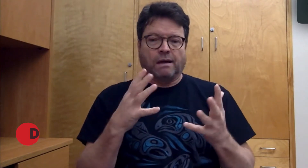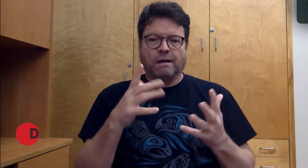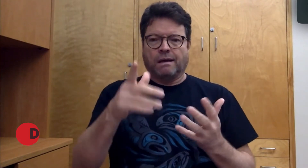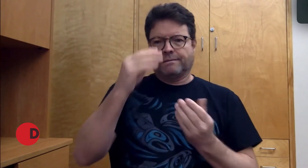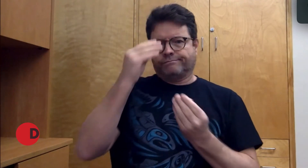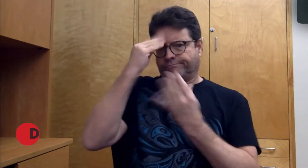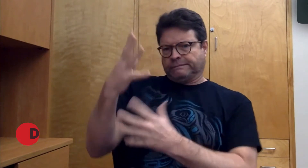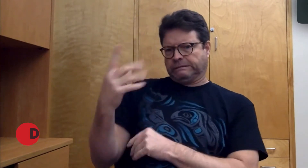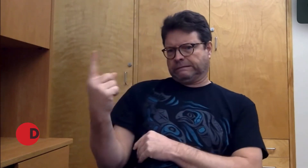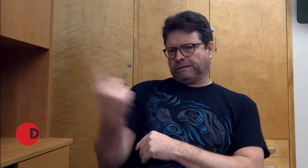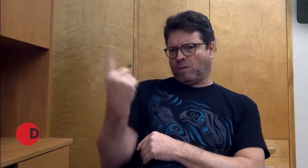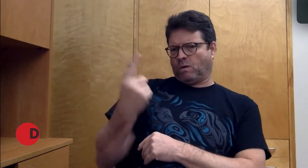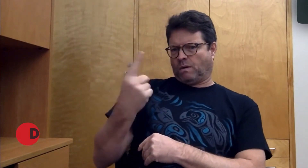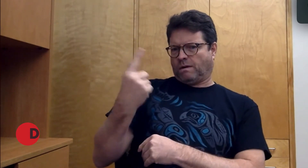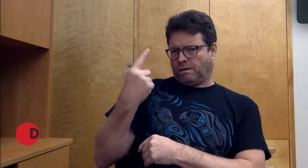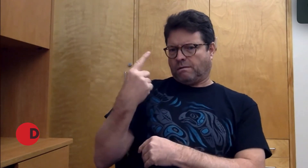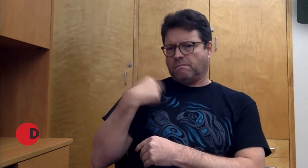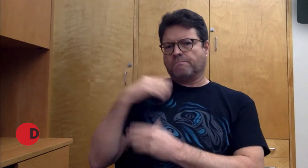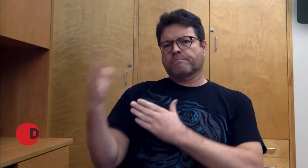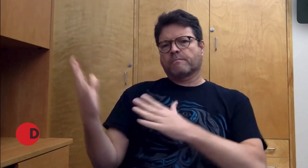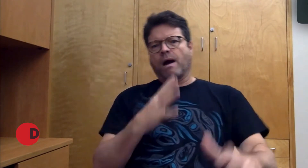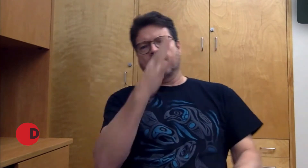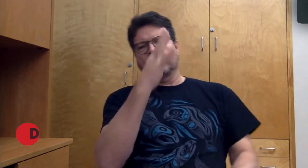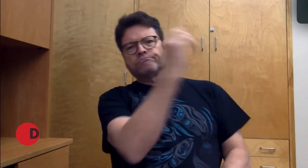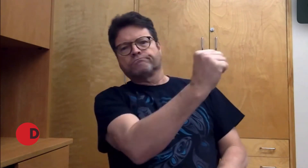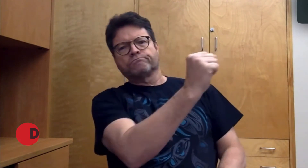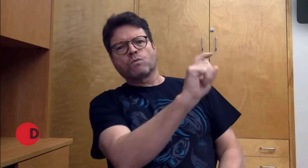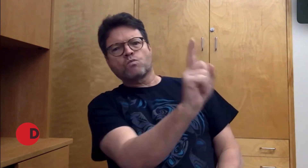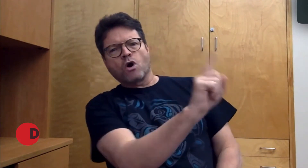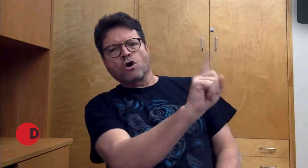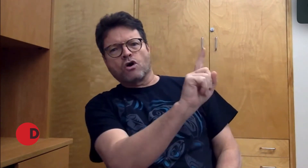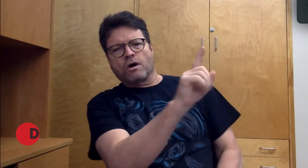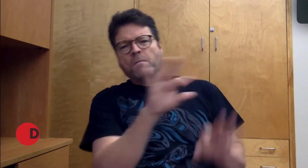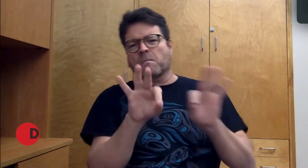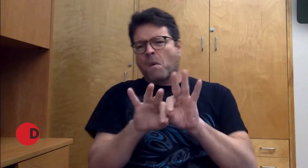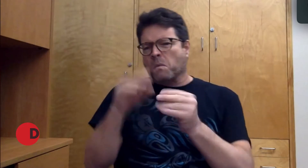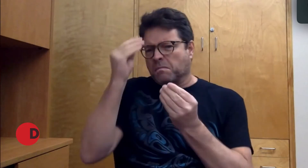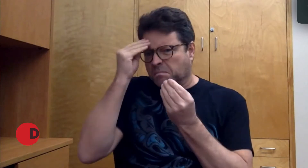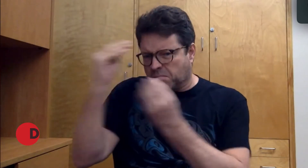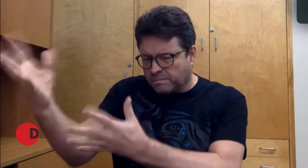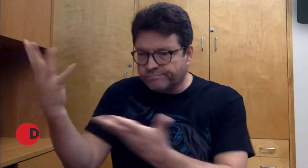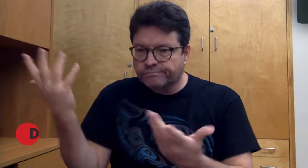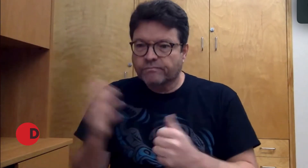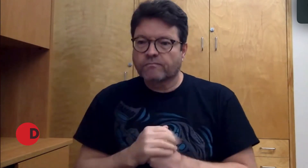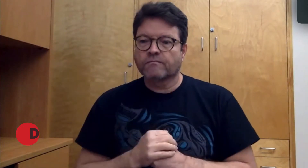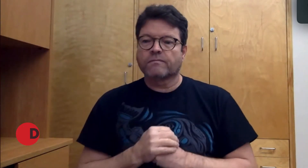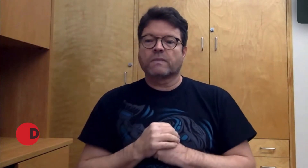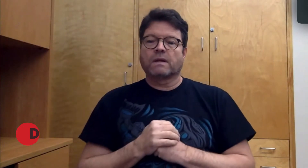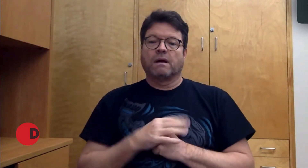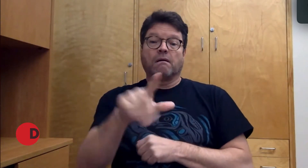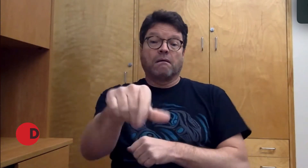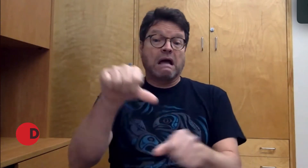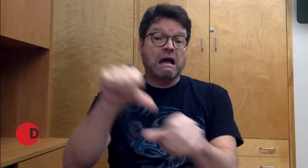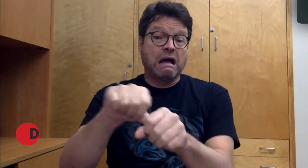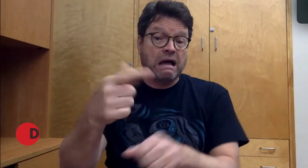to let someone know ahead of time where you're going.